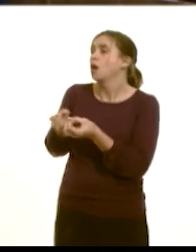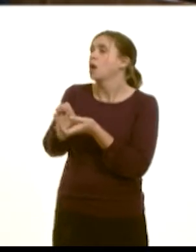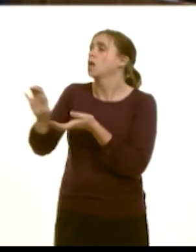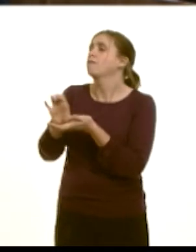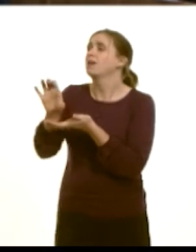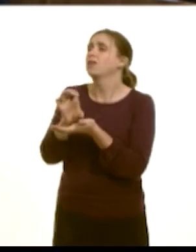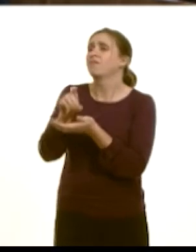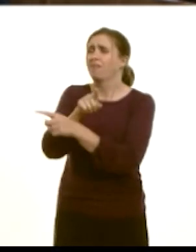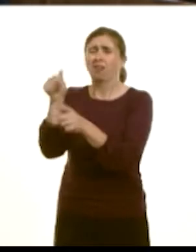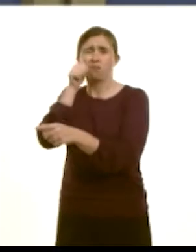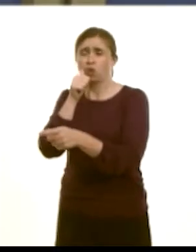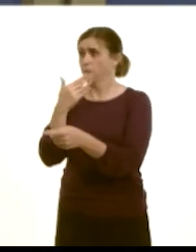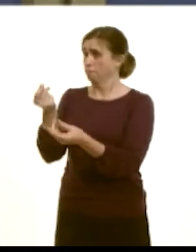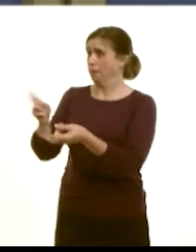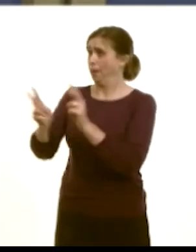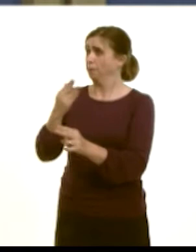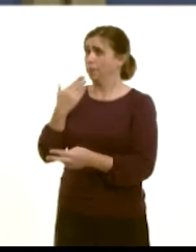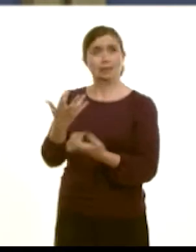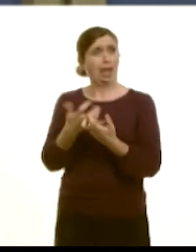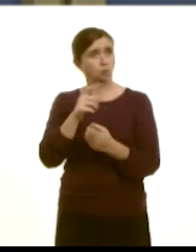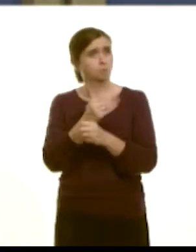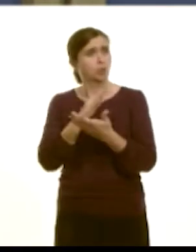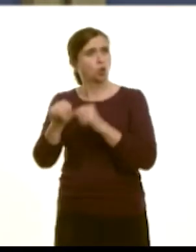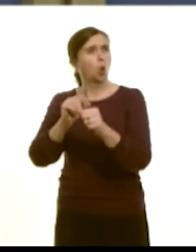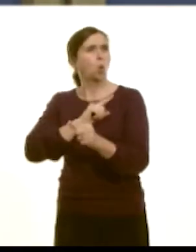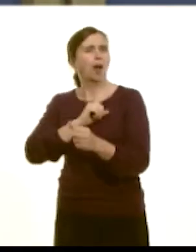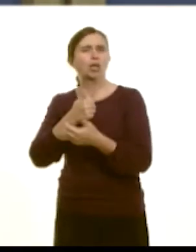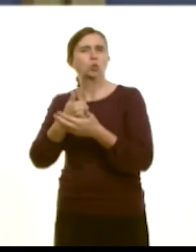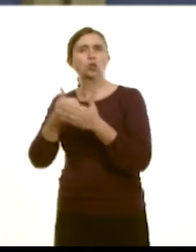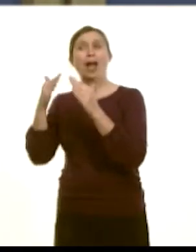the fraudsters, because, often, council tax fraud goes hand in hand with housing benefit fraud?